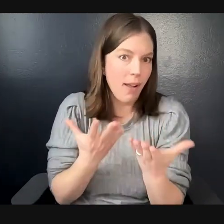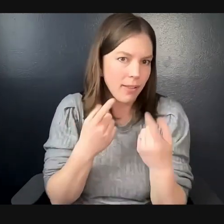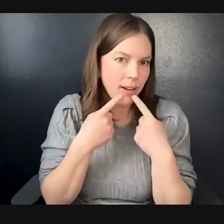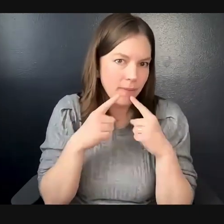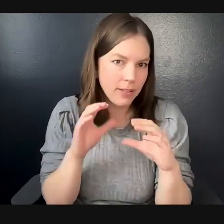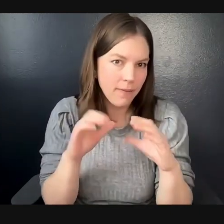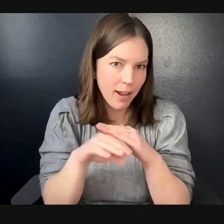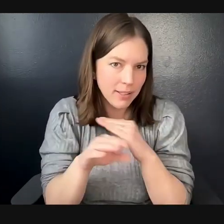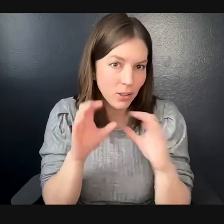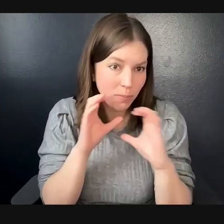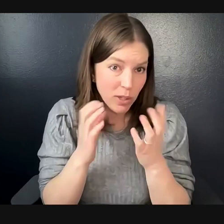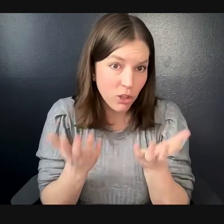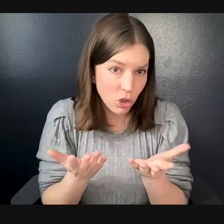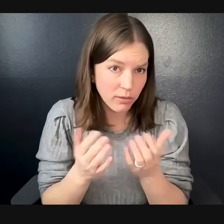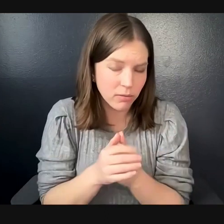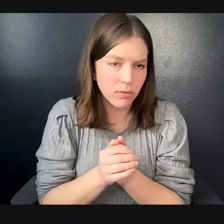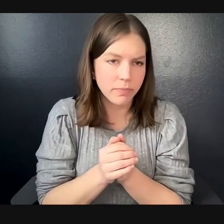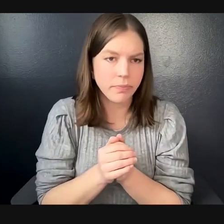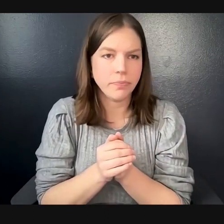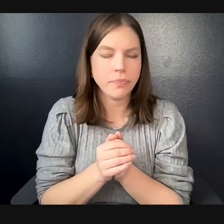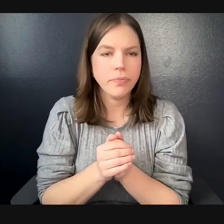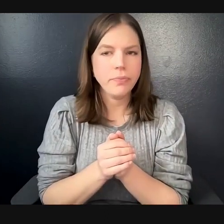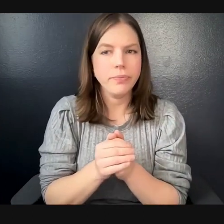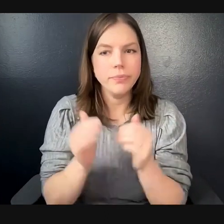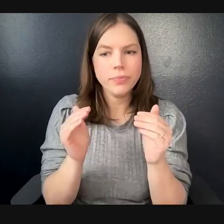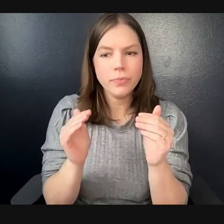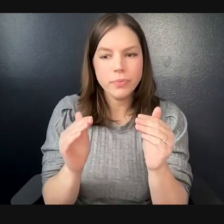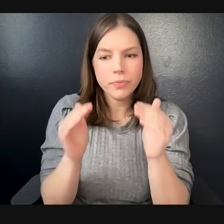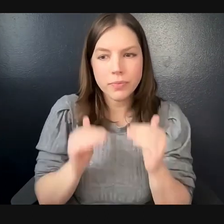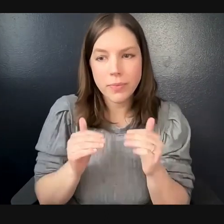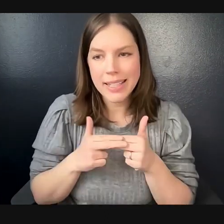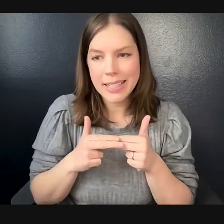and what it is that provides effective communication. Next slide.